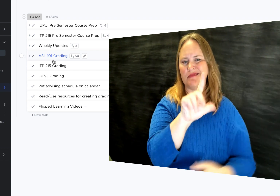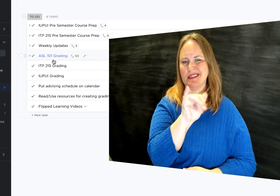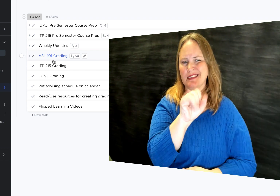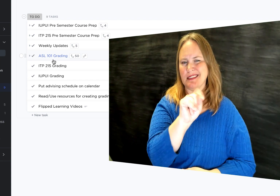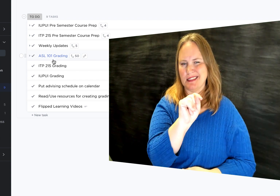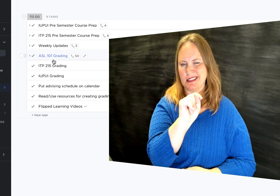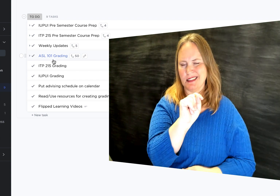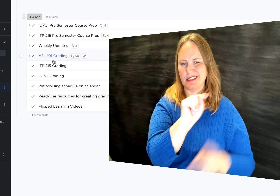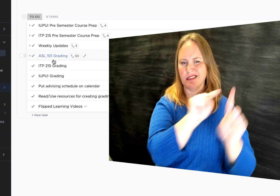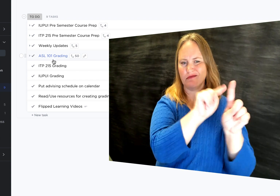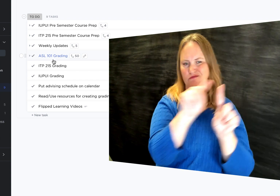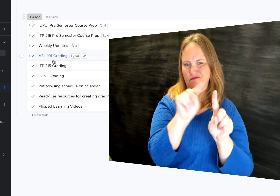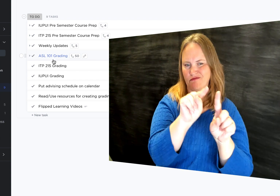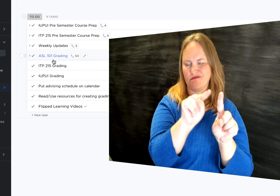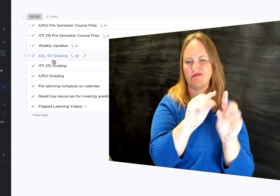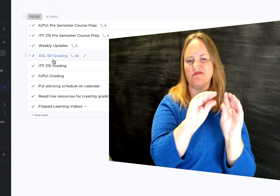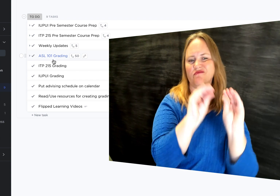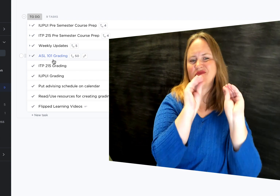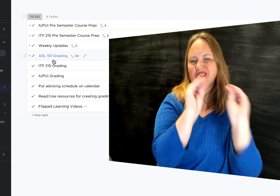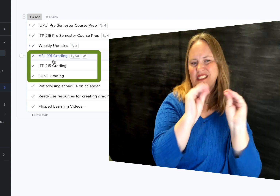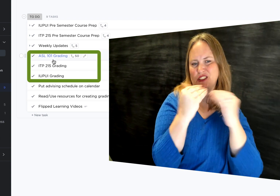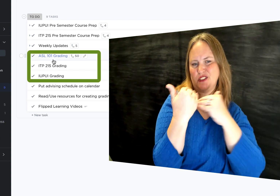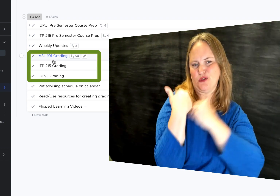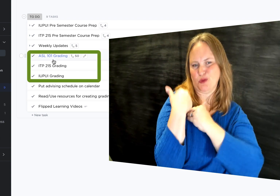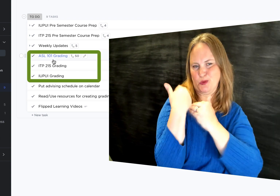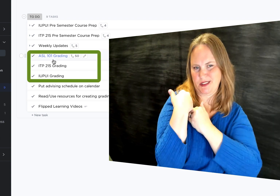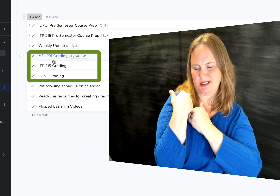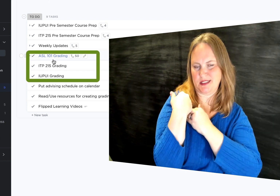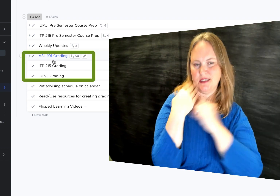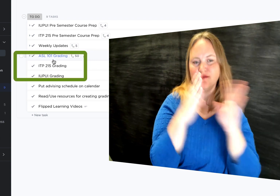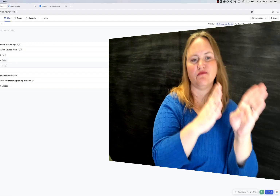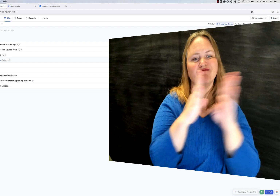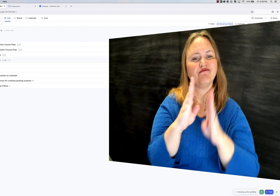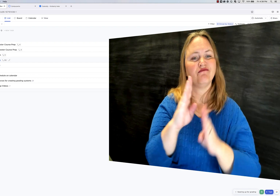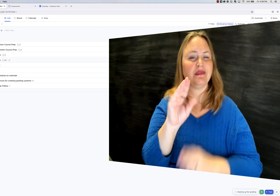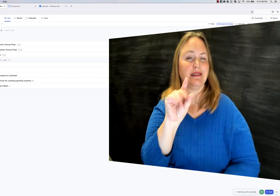and one area that I have as grading.